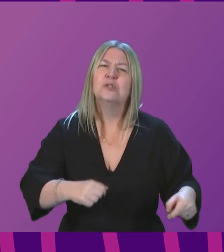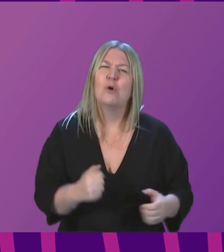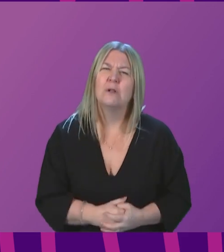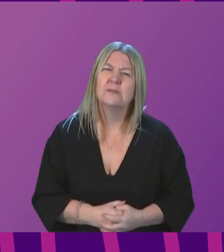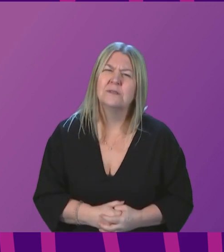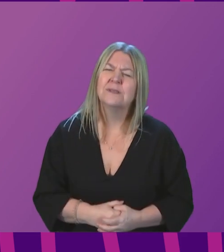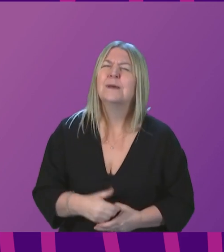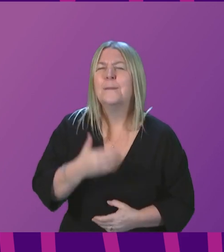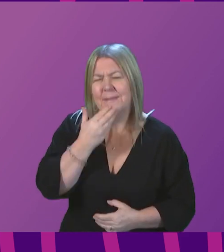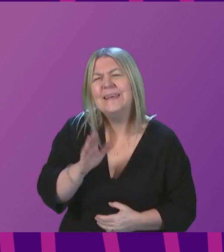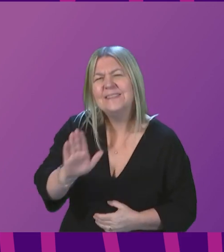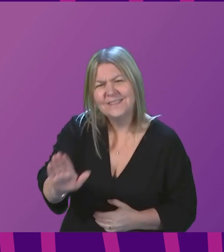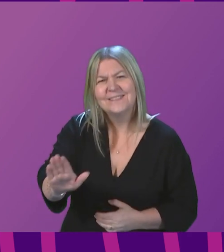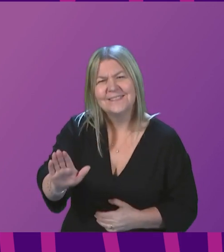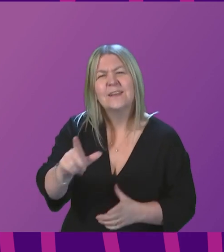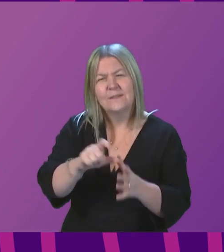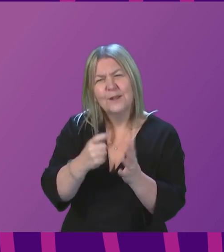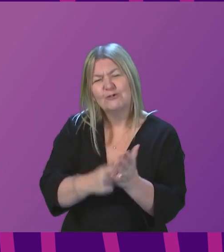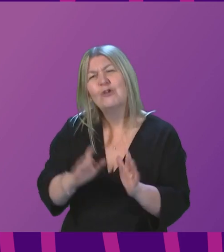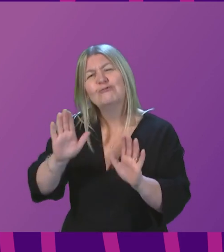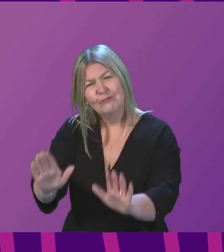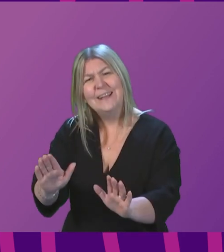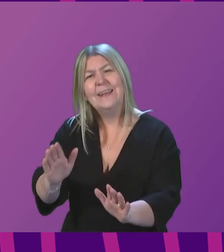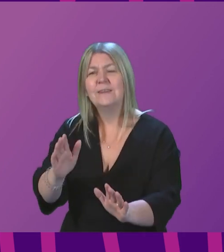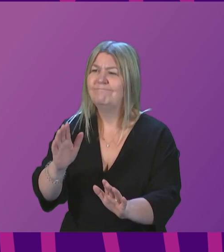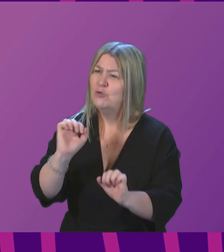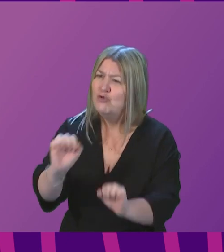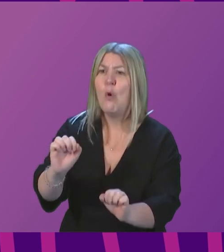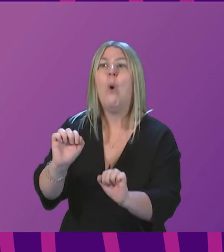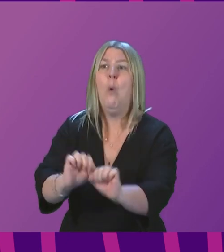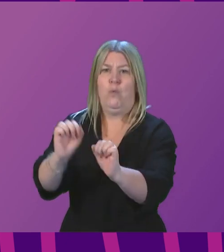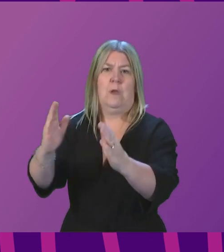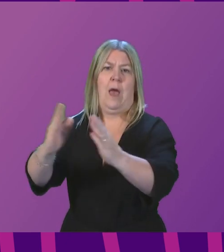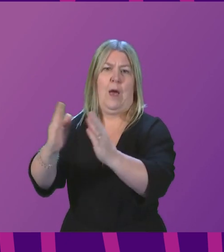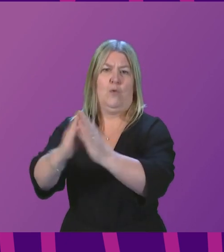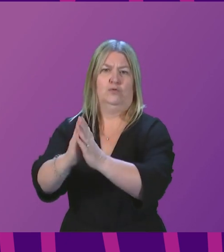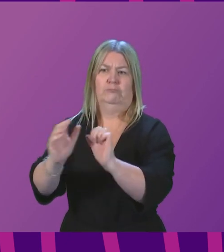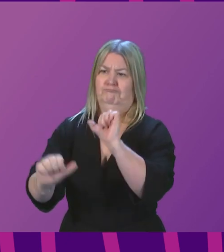I suggest that Douglas Ross gets his own house in order, perhaps suggesting to more of his